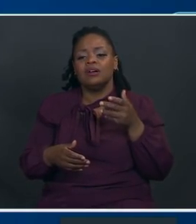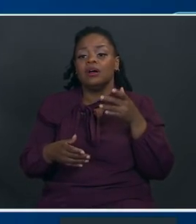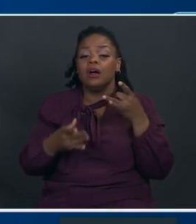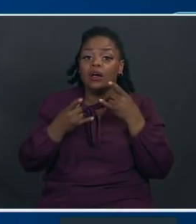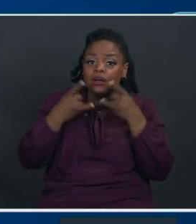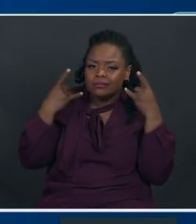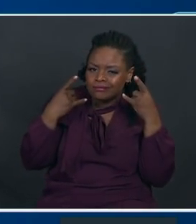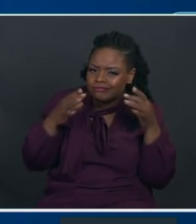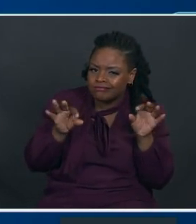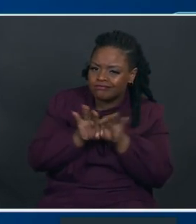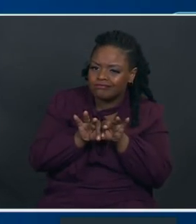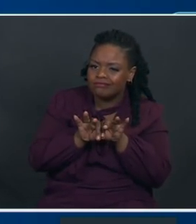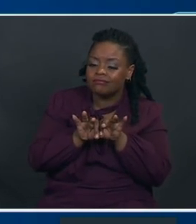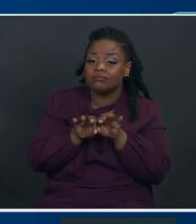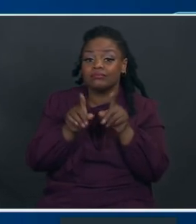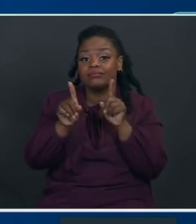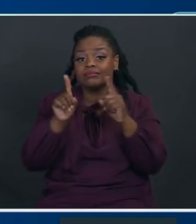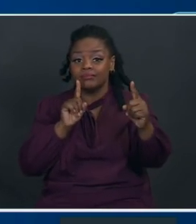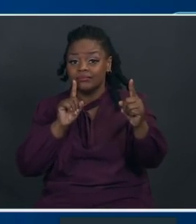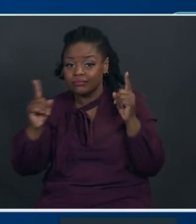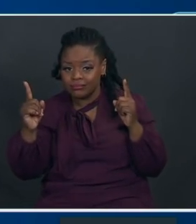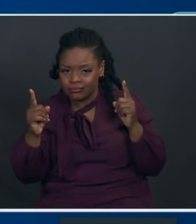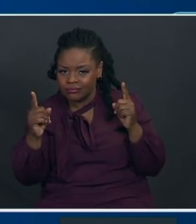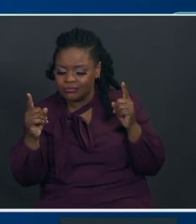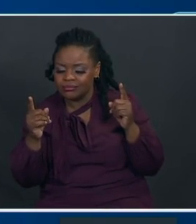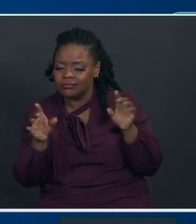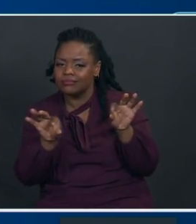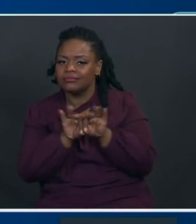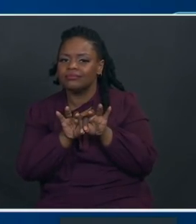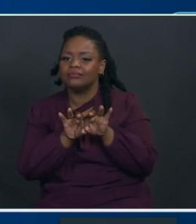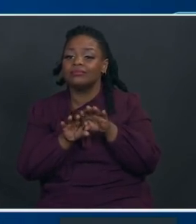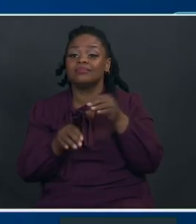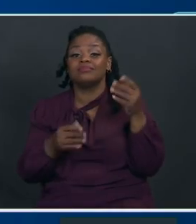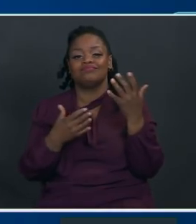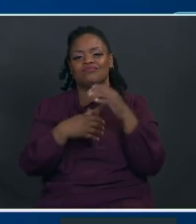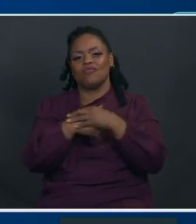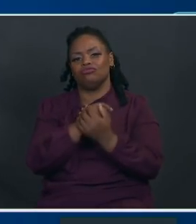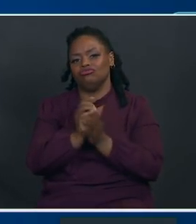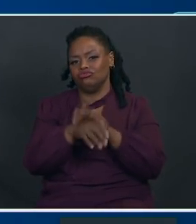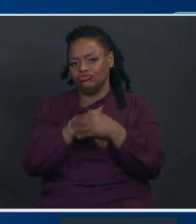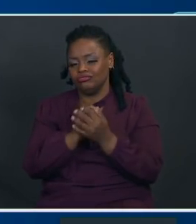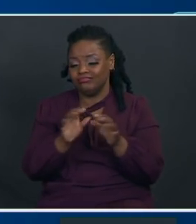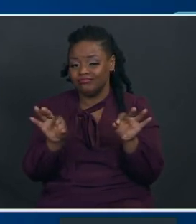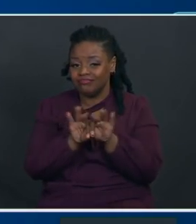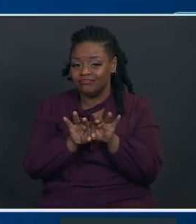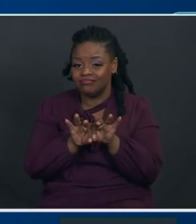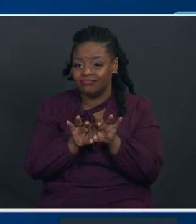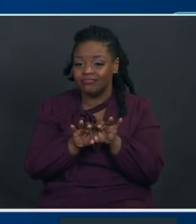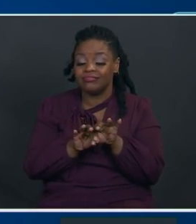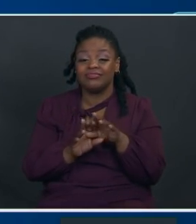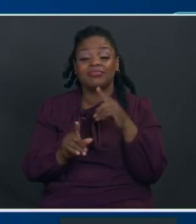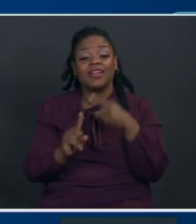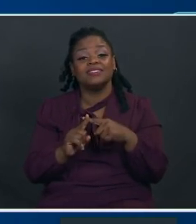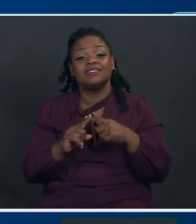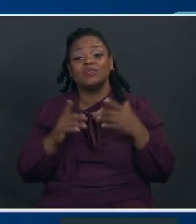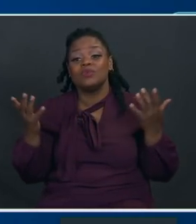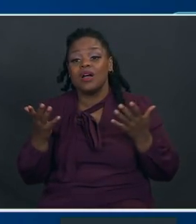And finally, now is not the time to travel. But if you must, be safe and follow the CDC guidance.